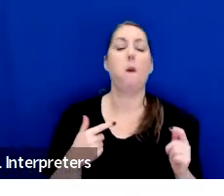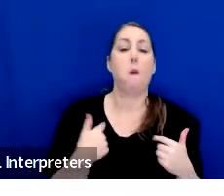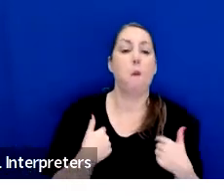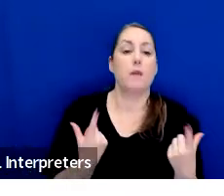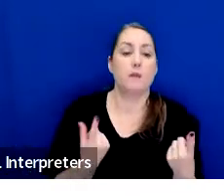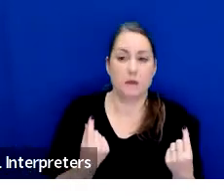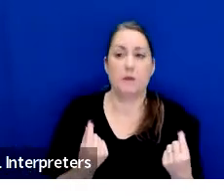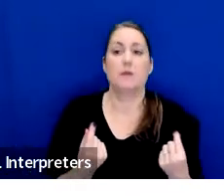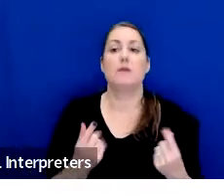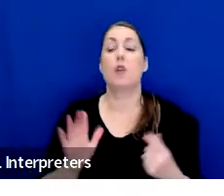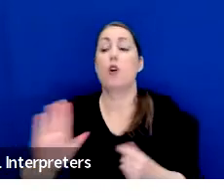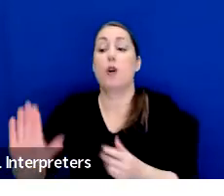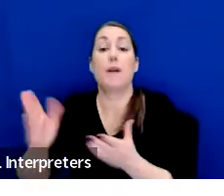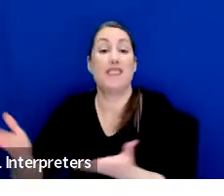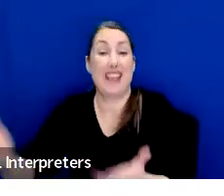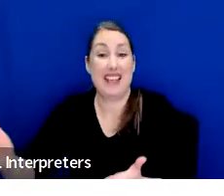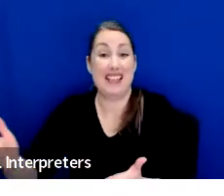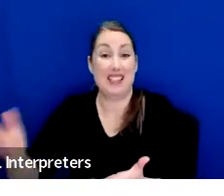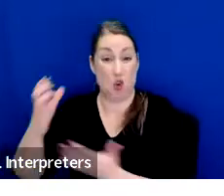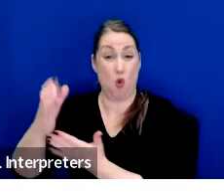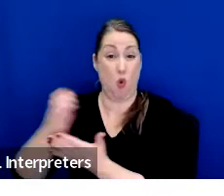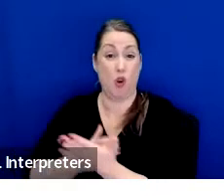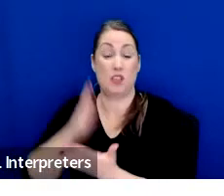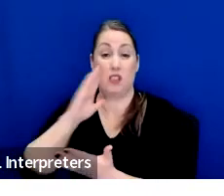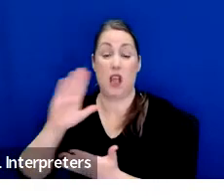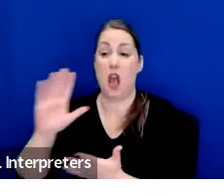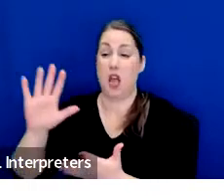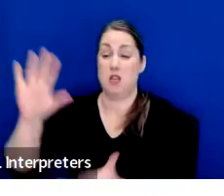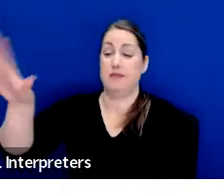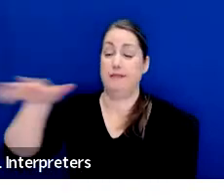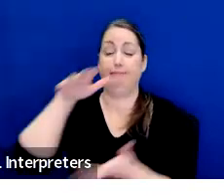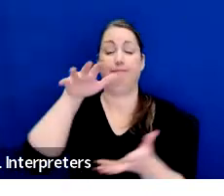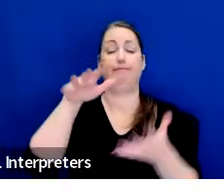and I took her stuff and I use my skills of taking her content